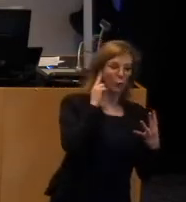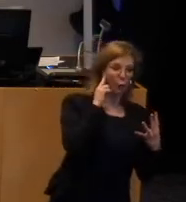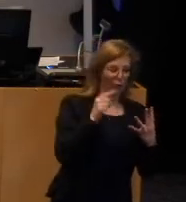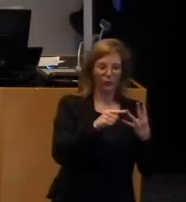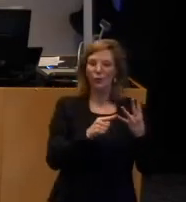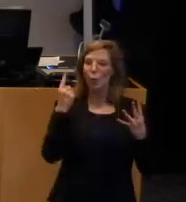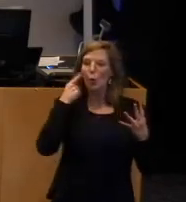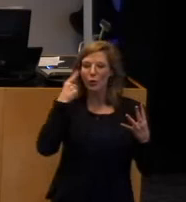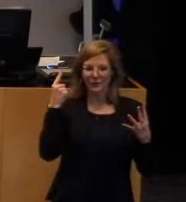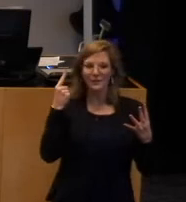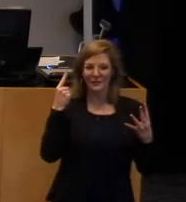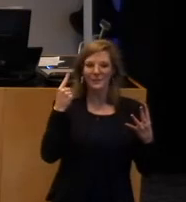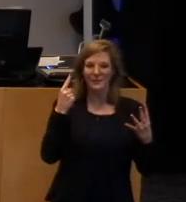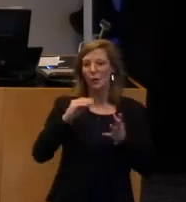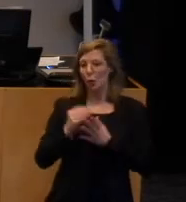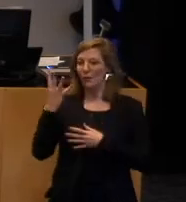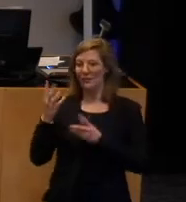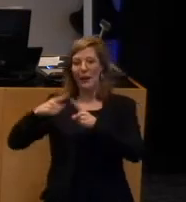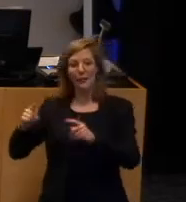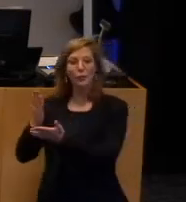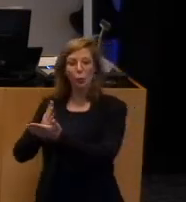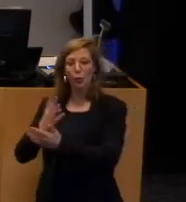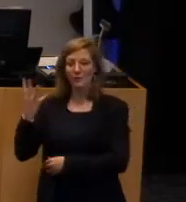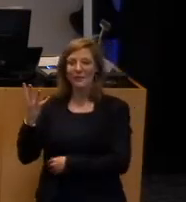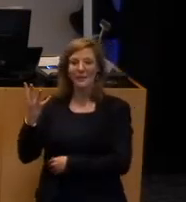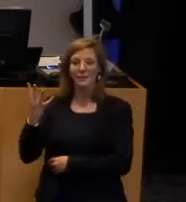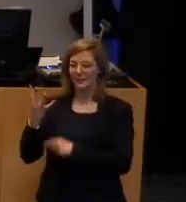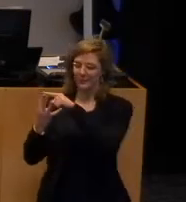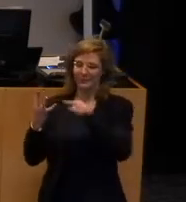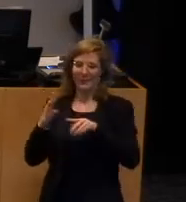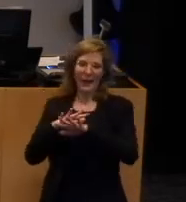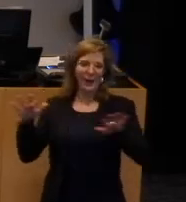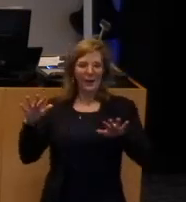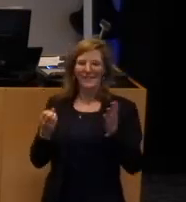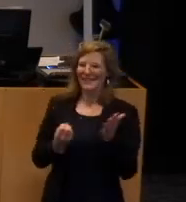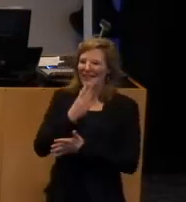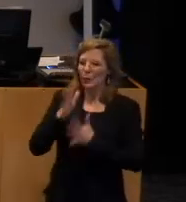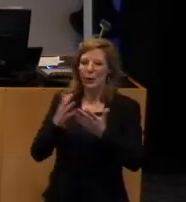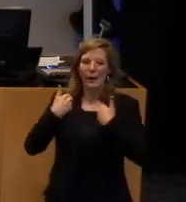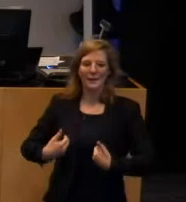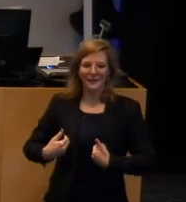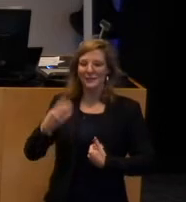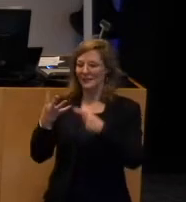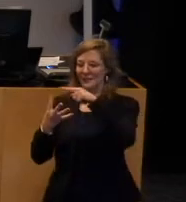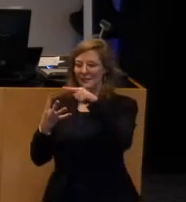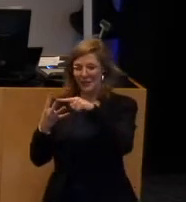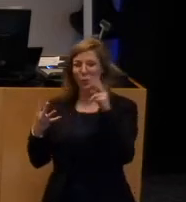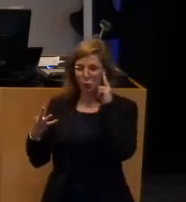and the four other interpreters reported to be new signers and of them also two are deaf and two are hearing.